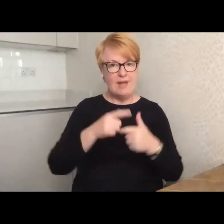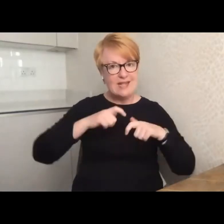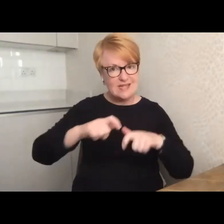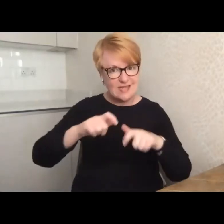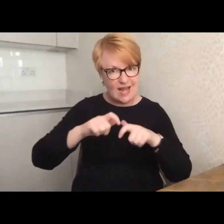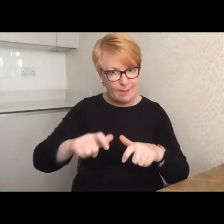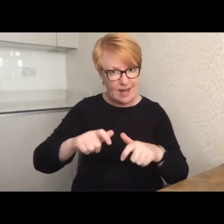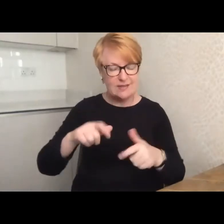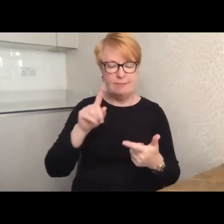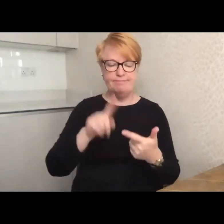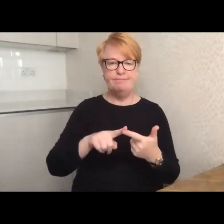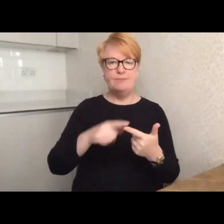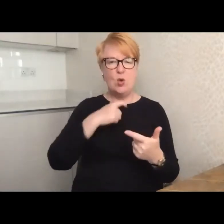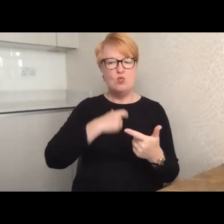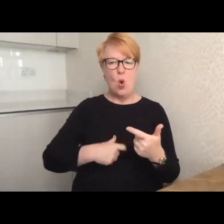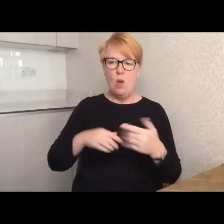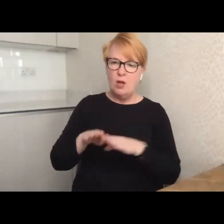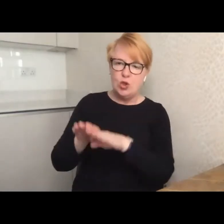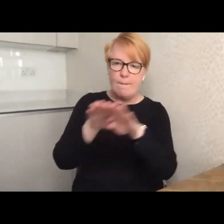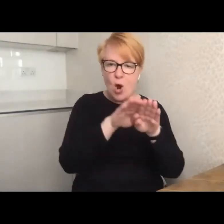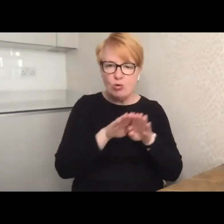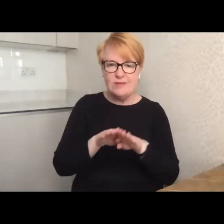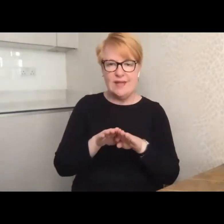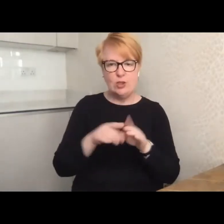the role of democracy in social practice, issues relating